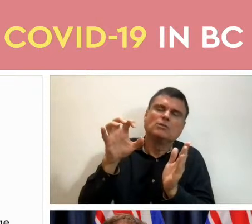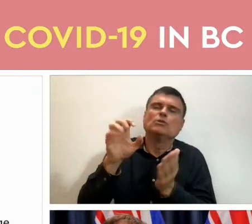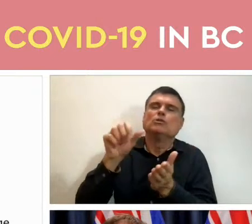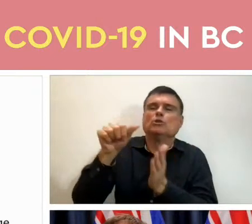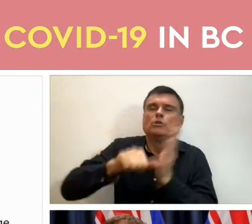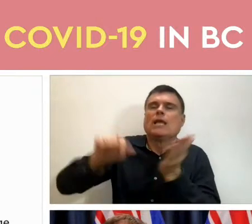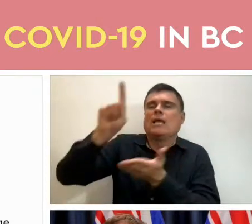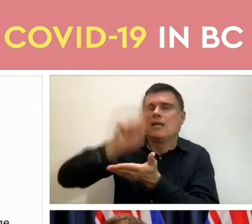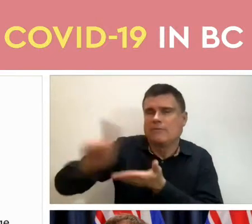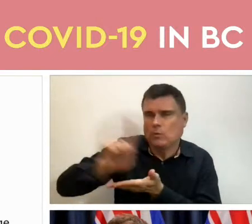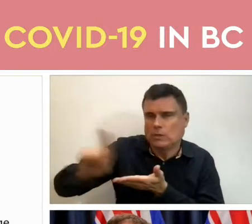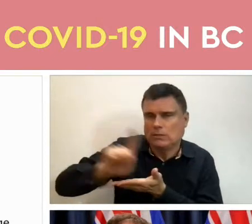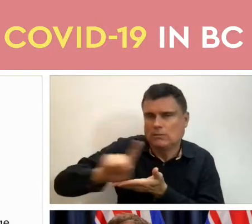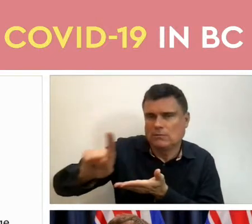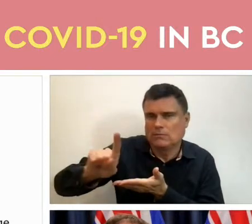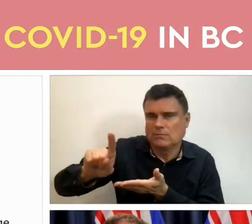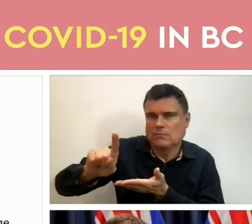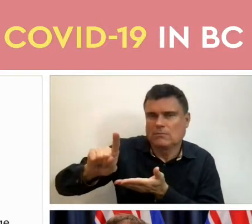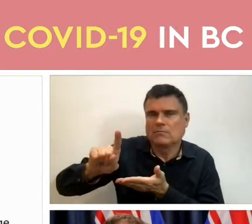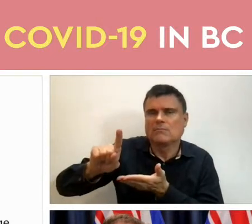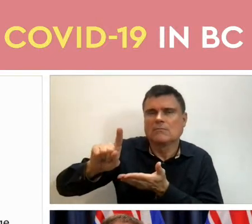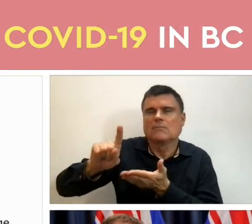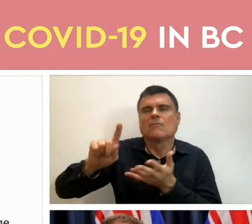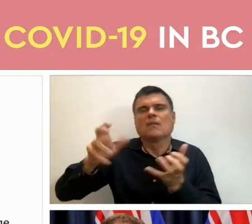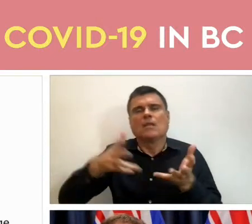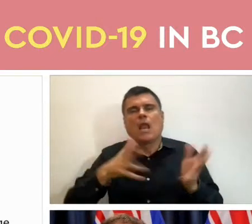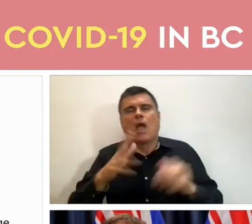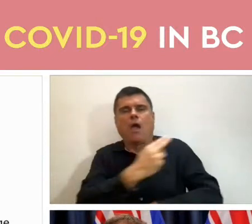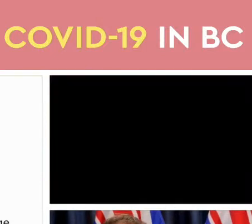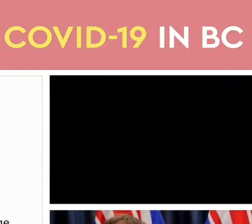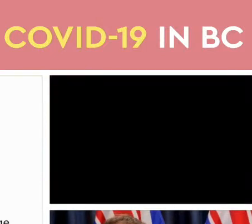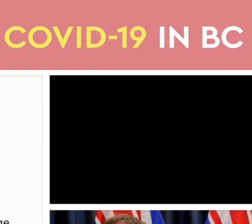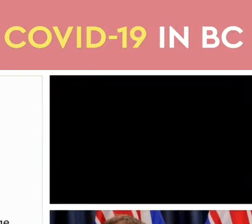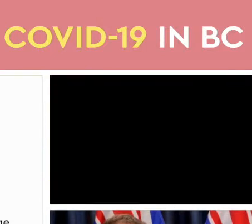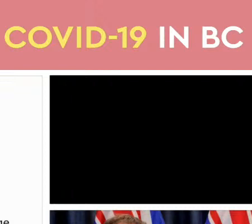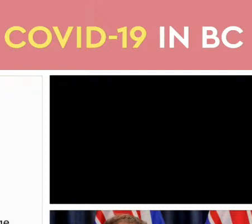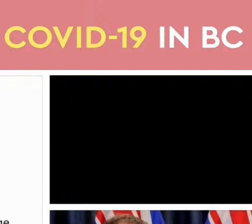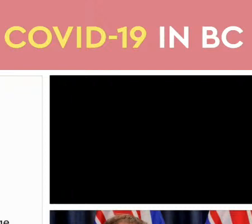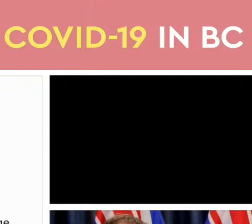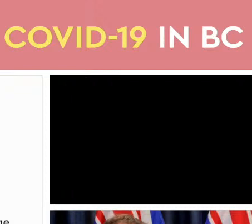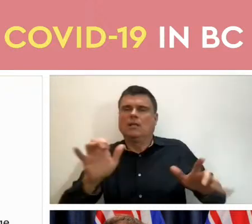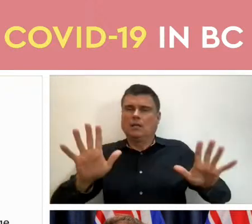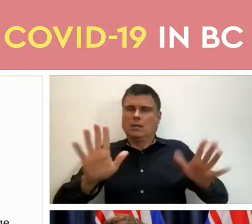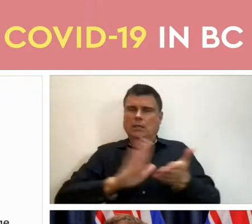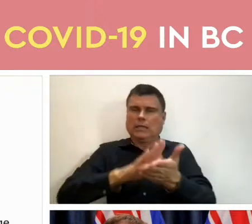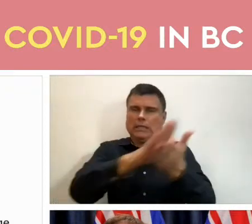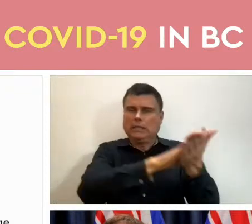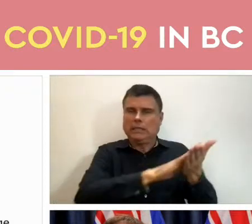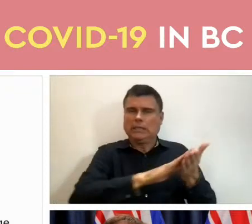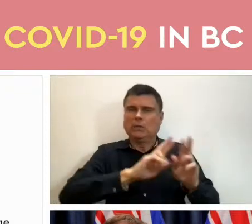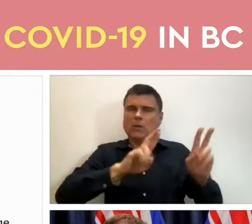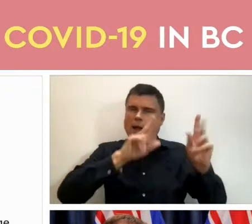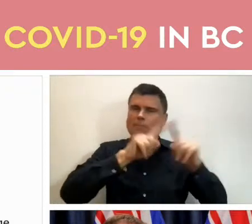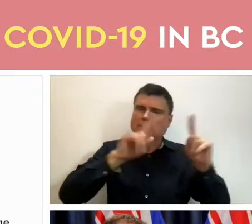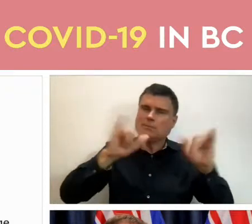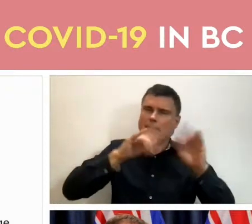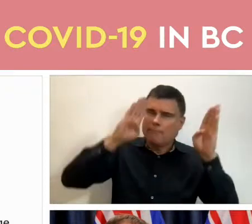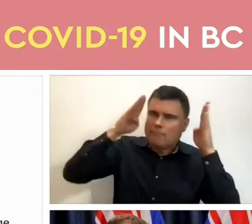and to treat and support and help COVID-19 patients who will